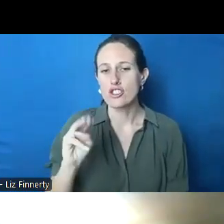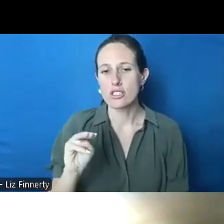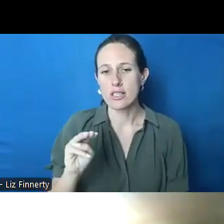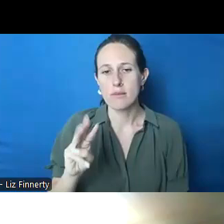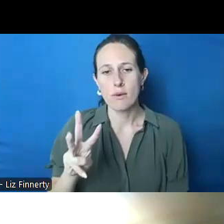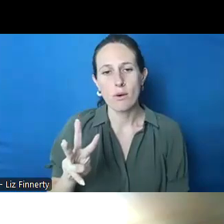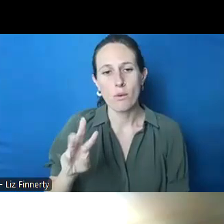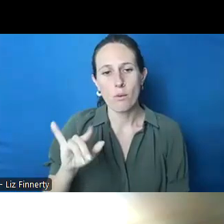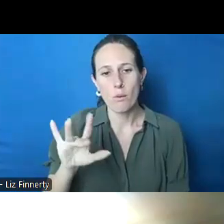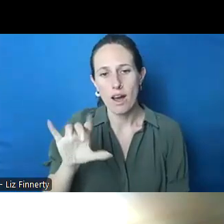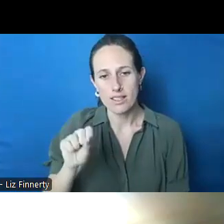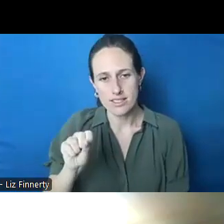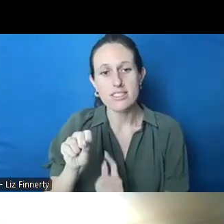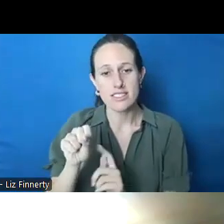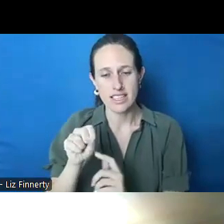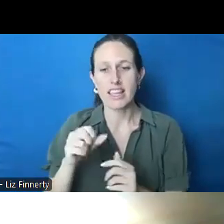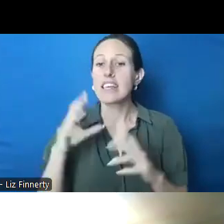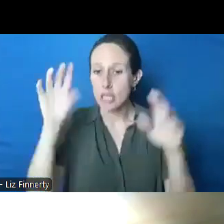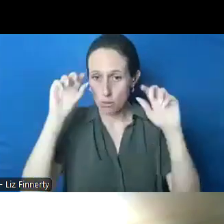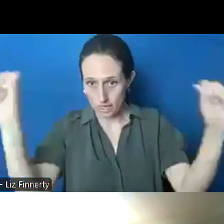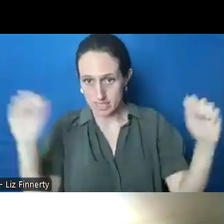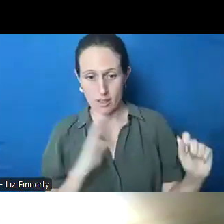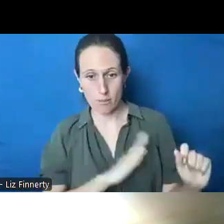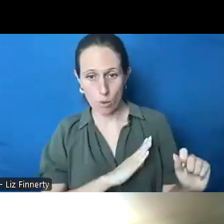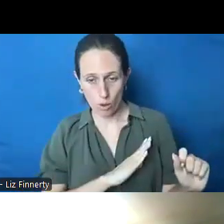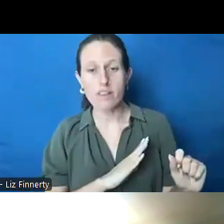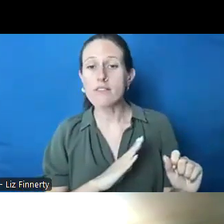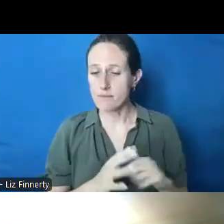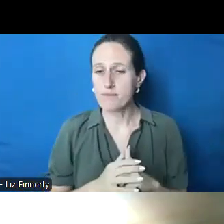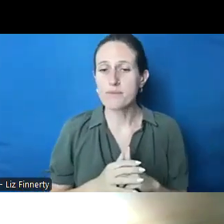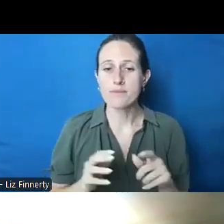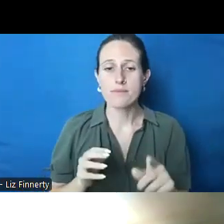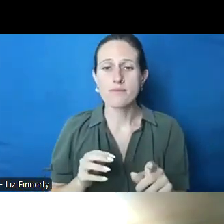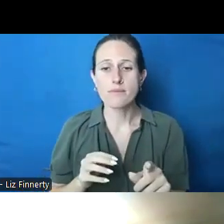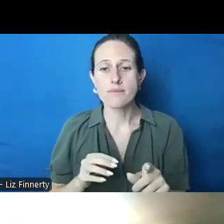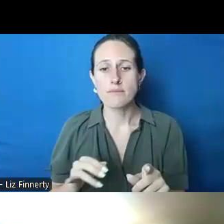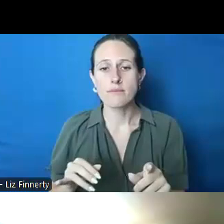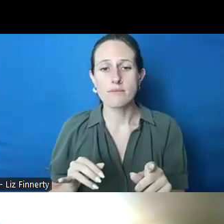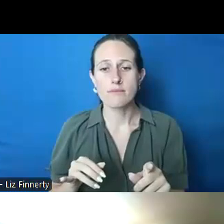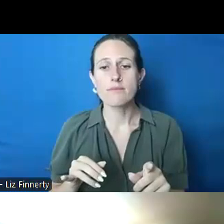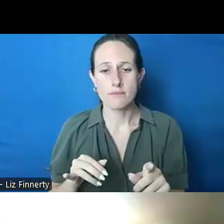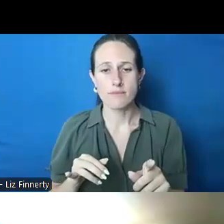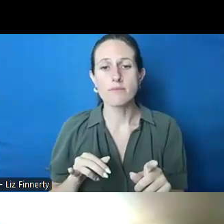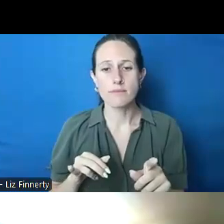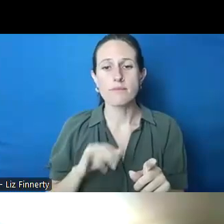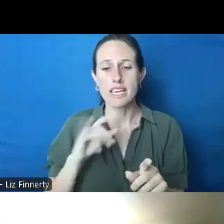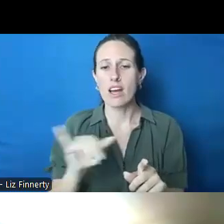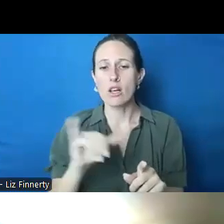Jim Wice, both the president of the board at the Boston Self-help Center and board